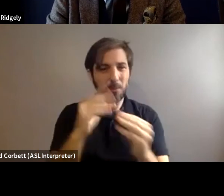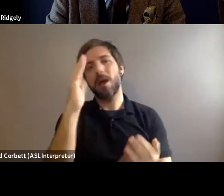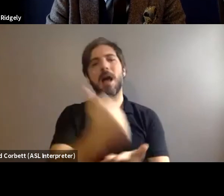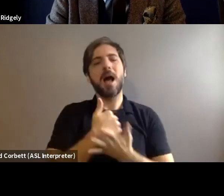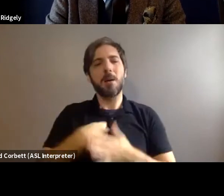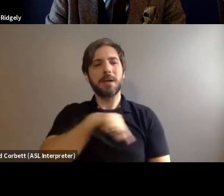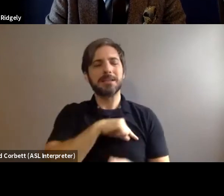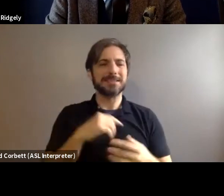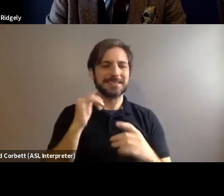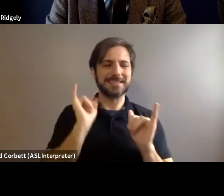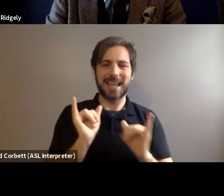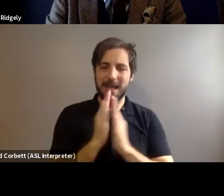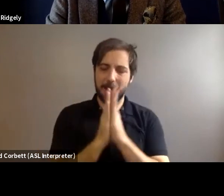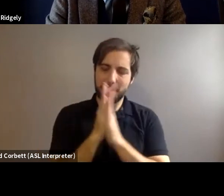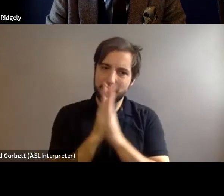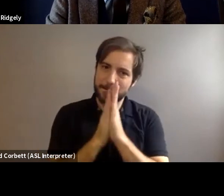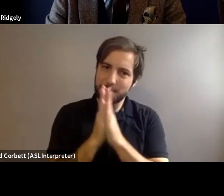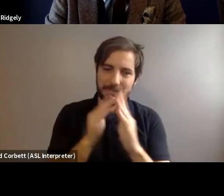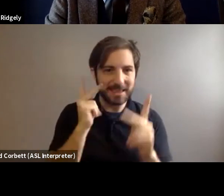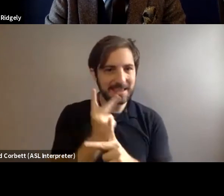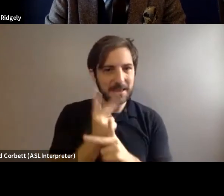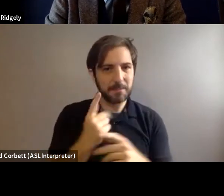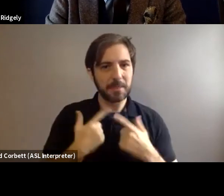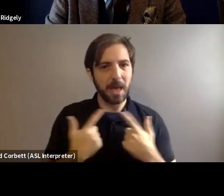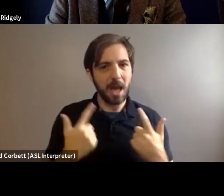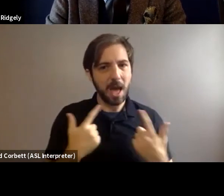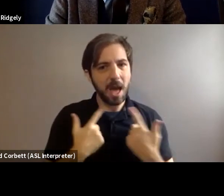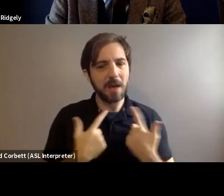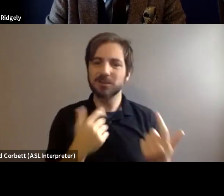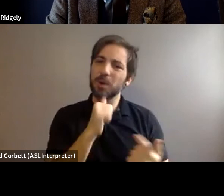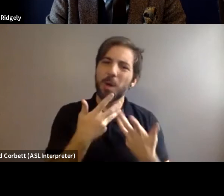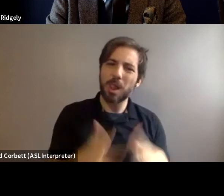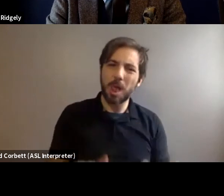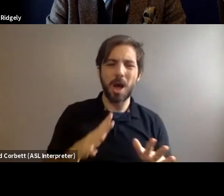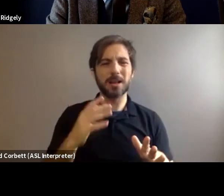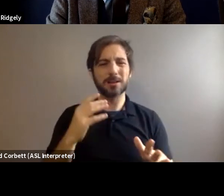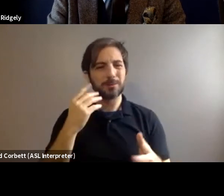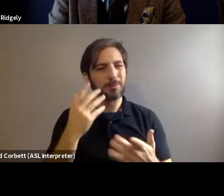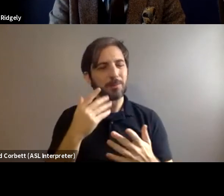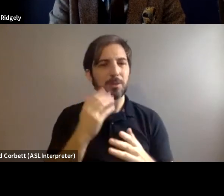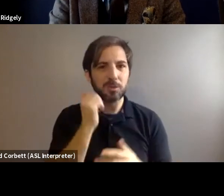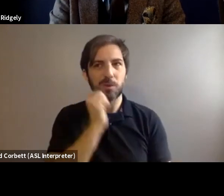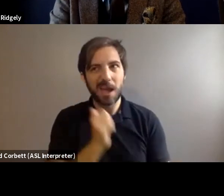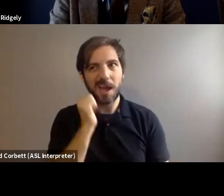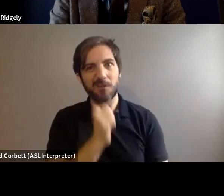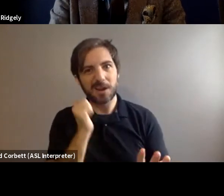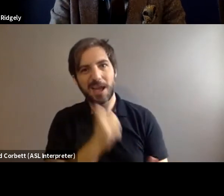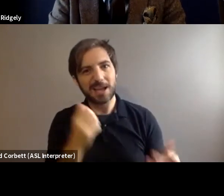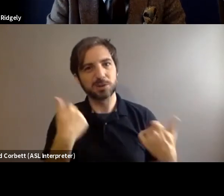get lost in the old day-to-day that that kept us from making it a priority before yeah i